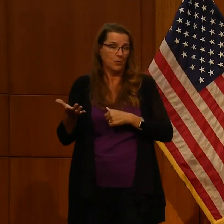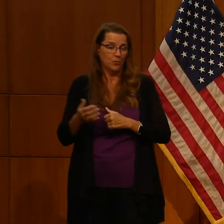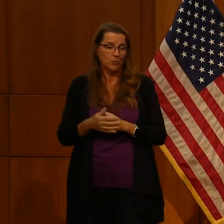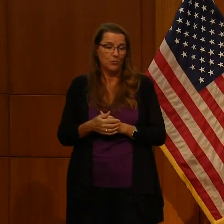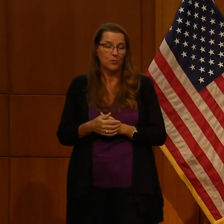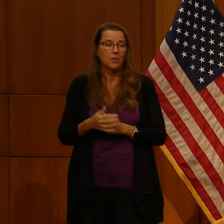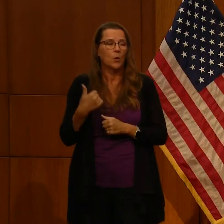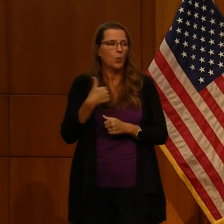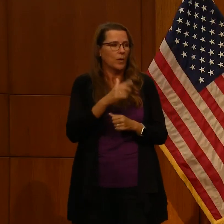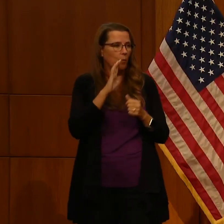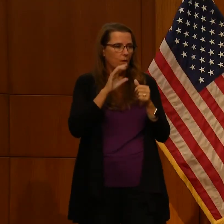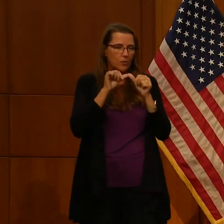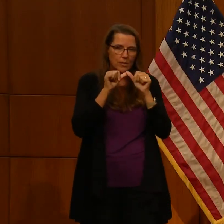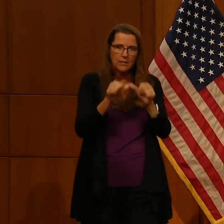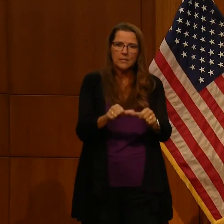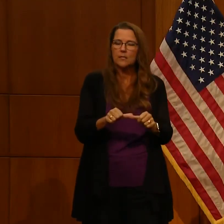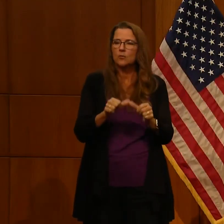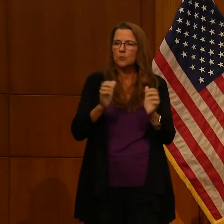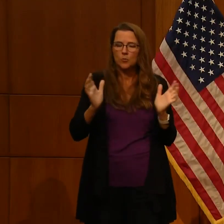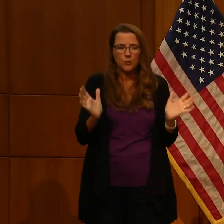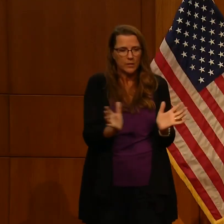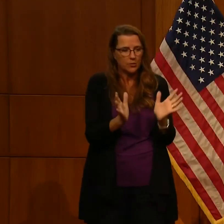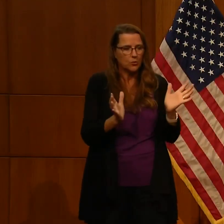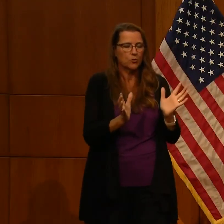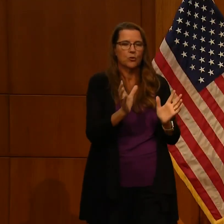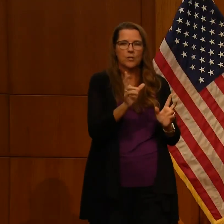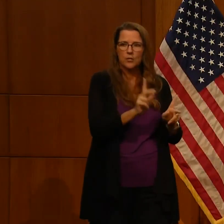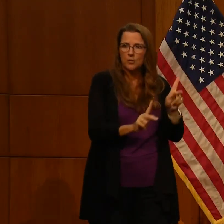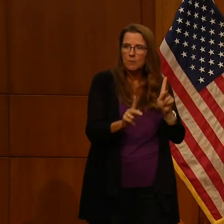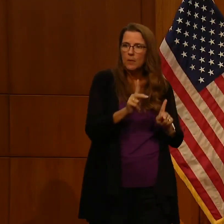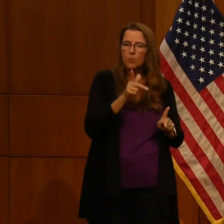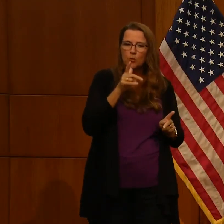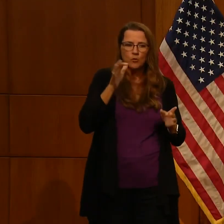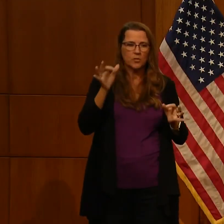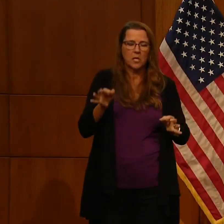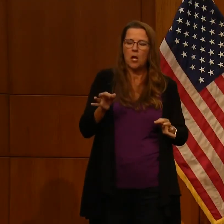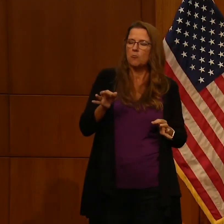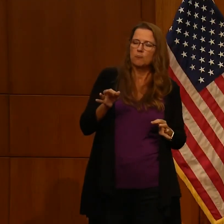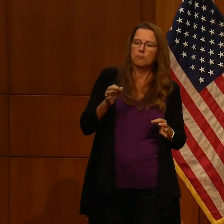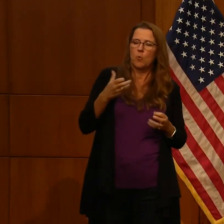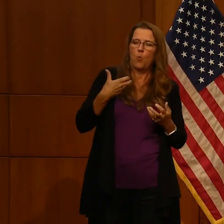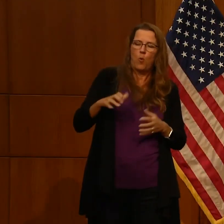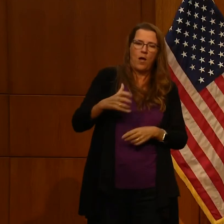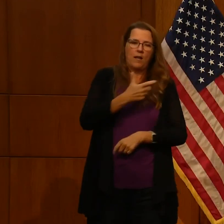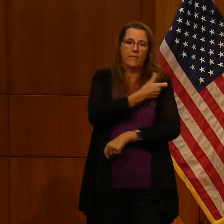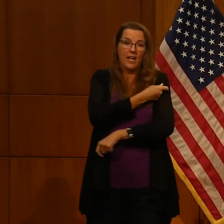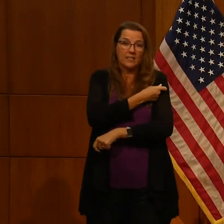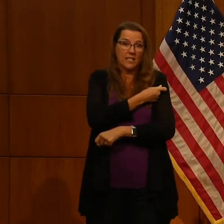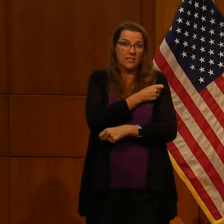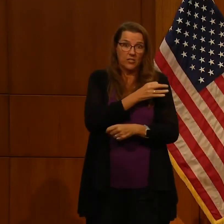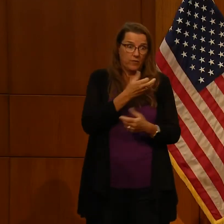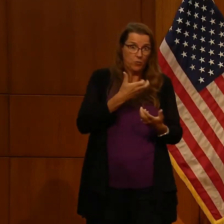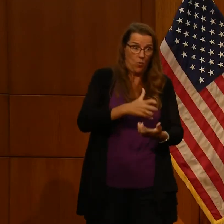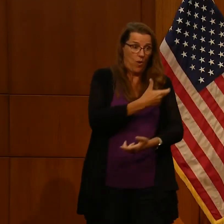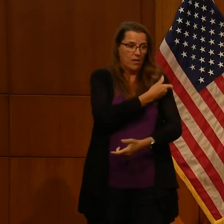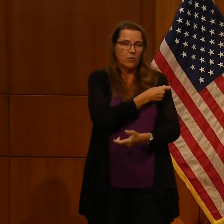PRESS CONFERENCE. ALL OPTIONS ARE ON THE TABLE. WE WILL CONTINUE TO ENCOURAGE, AS YOU